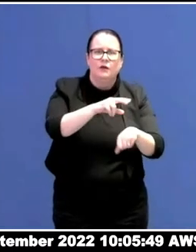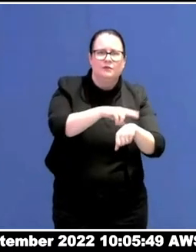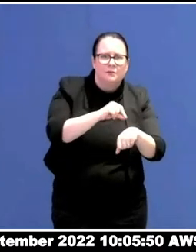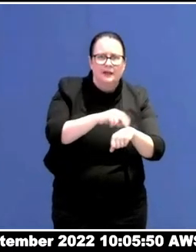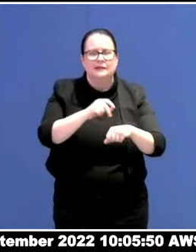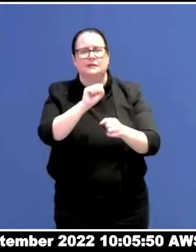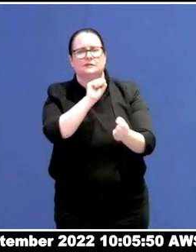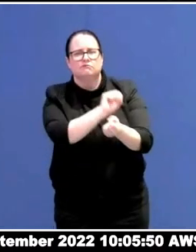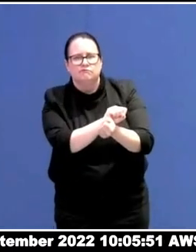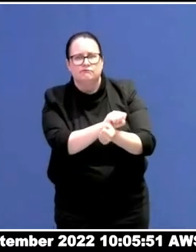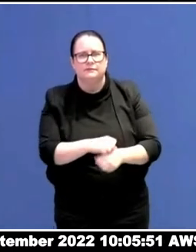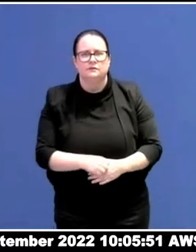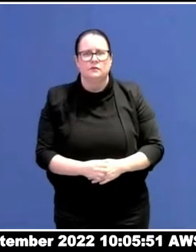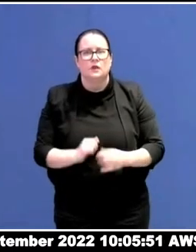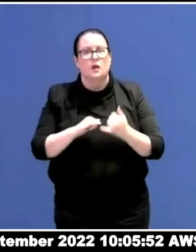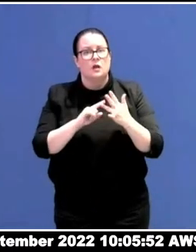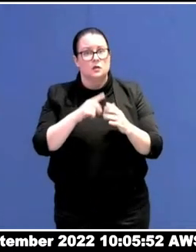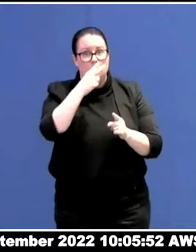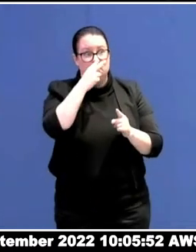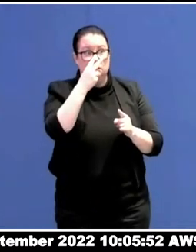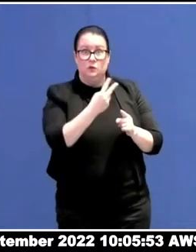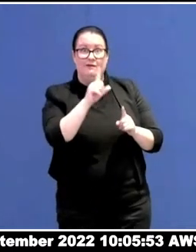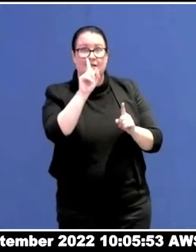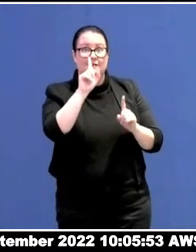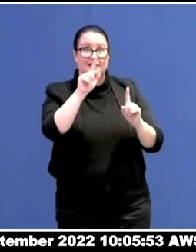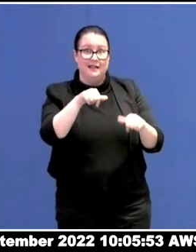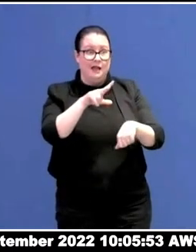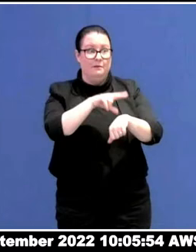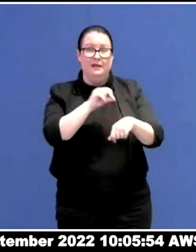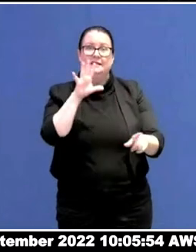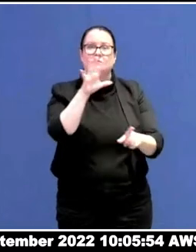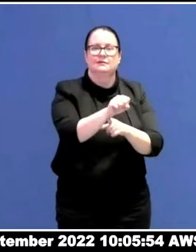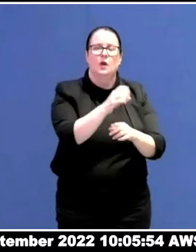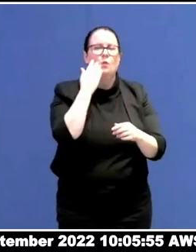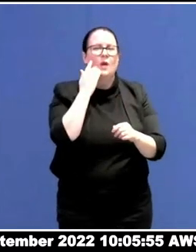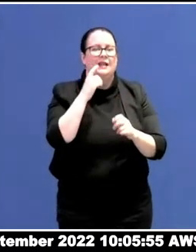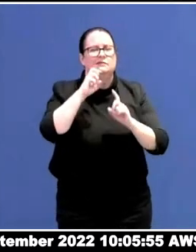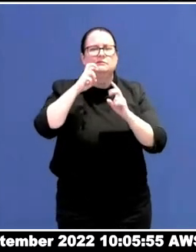Around 12, he started getting picked up by the police when he was across the other side of town? TERRY: Yes, that's correct.